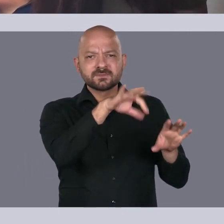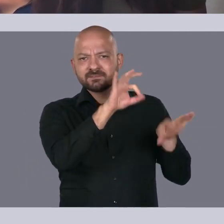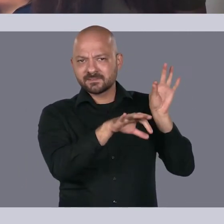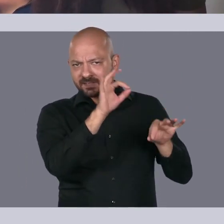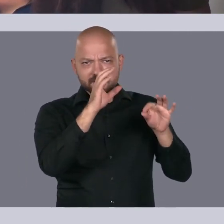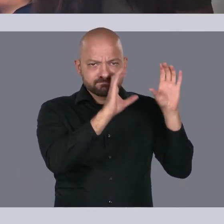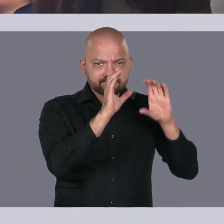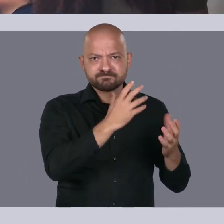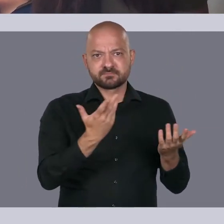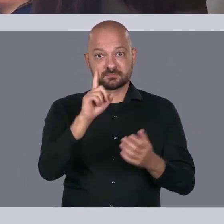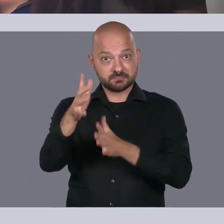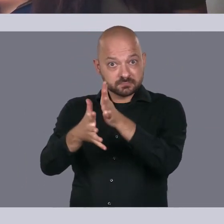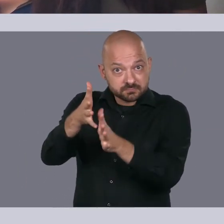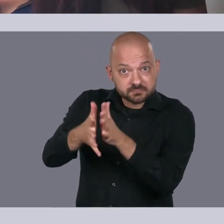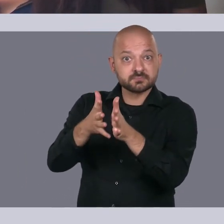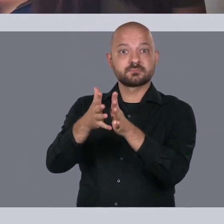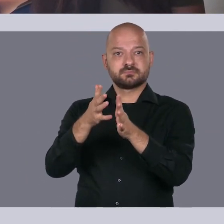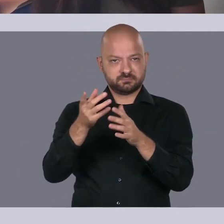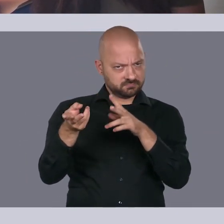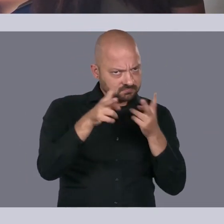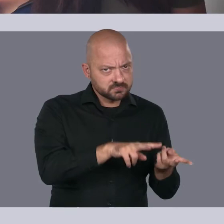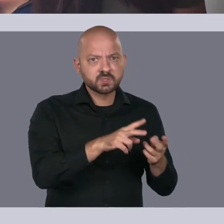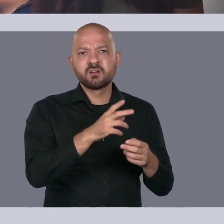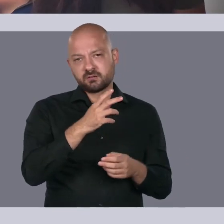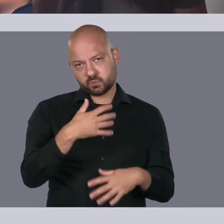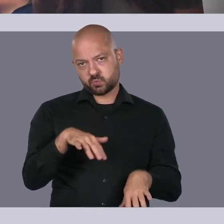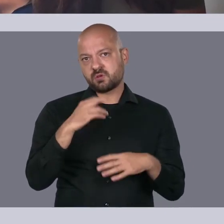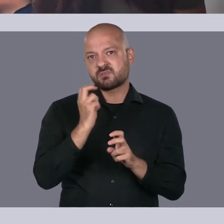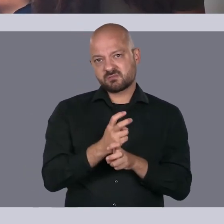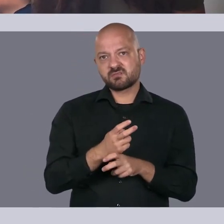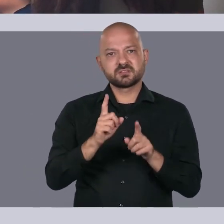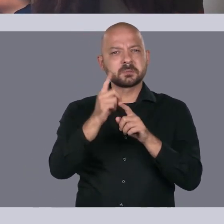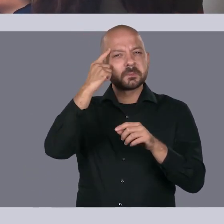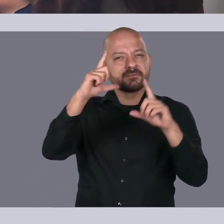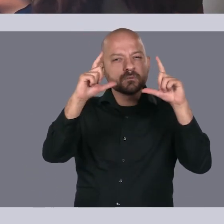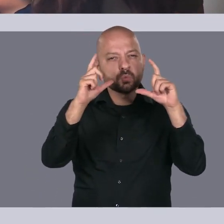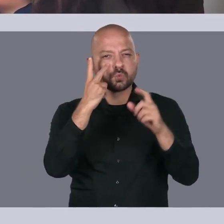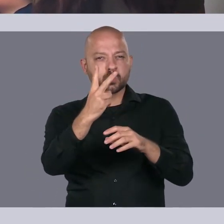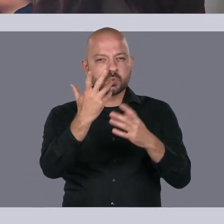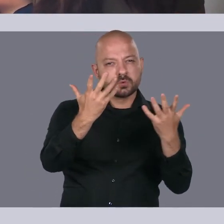textual representations are really difficult to establish because just like with a photograph, sign language can be described